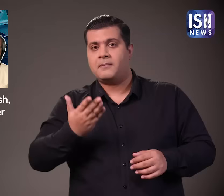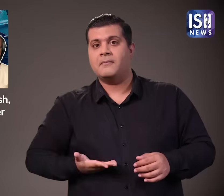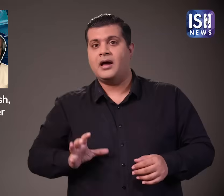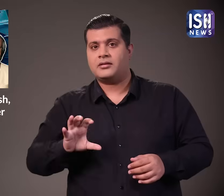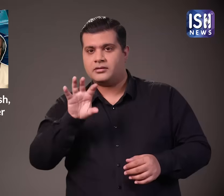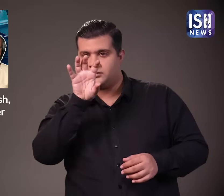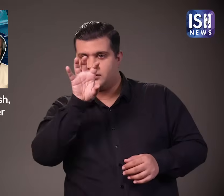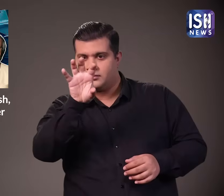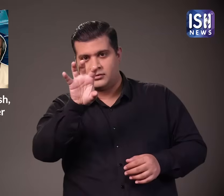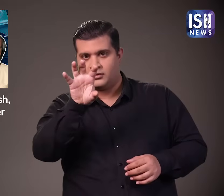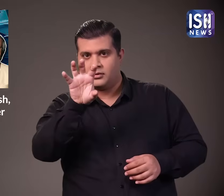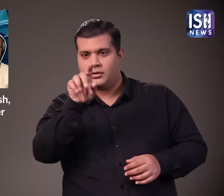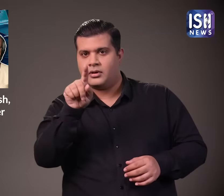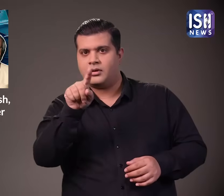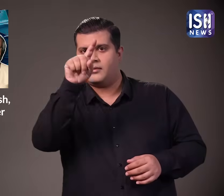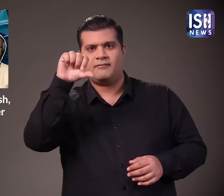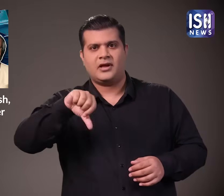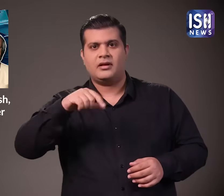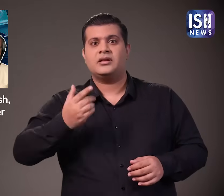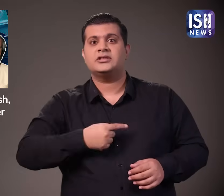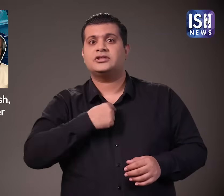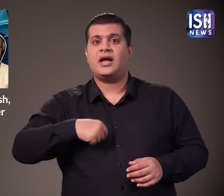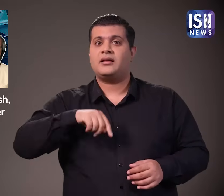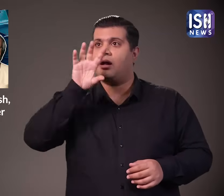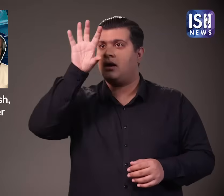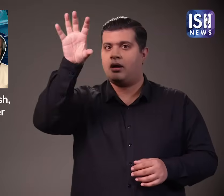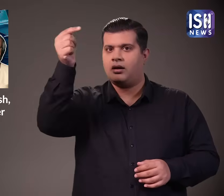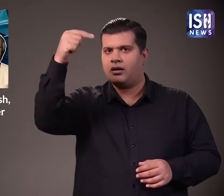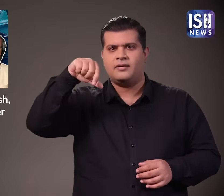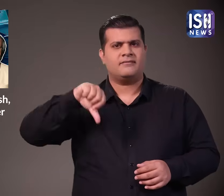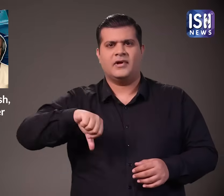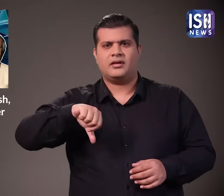It's difficult to access northeast India as it is landlocked, bordered by Bangladesh and China.